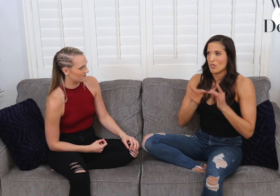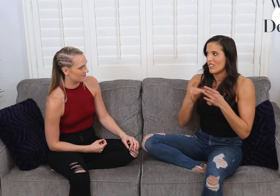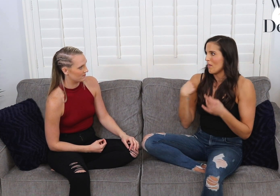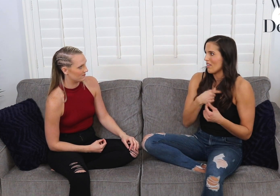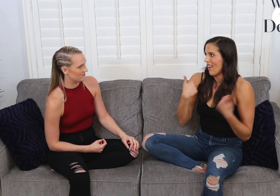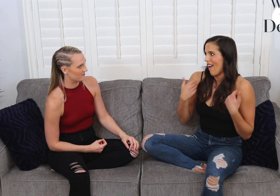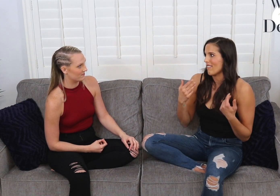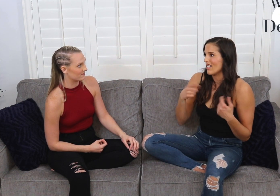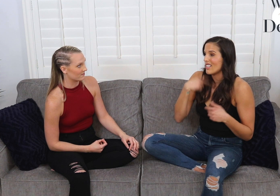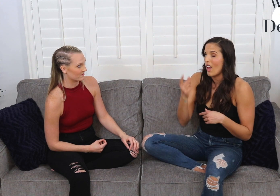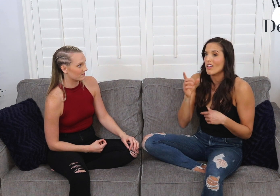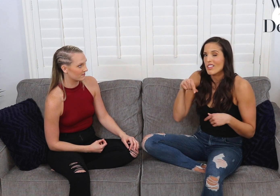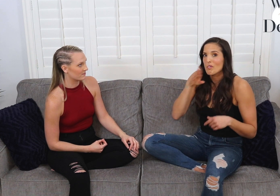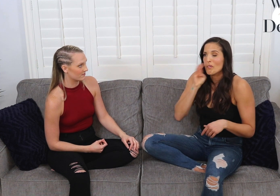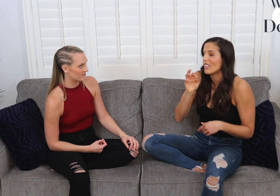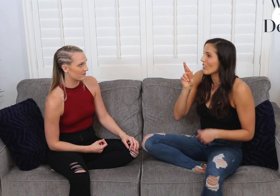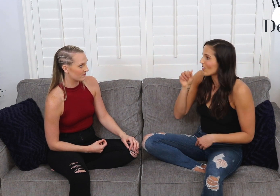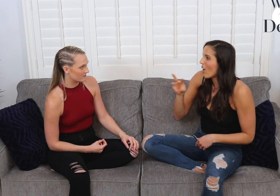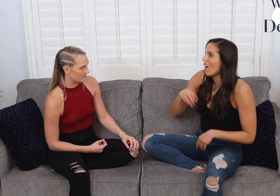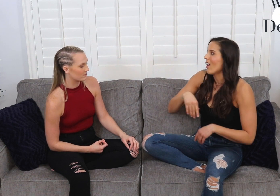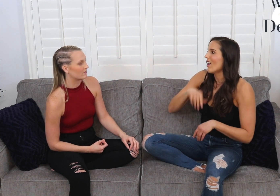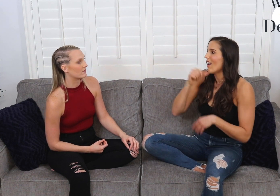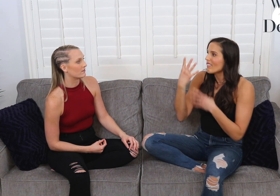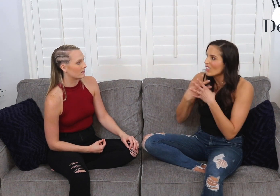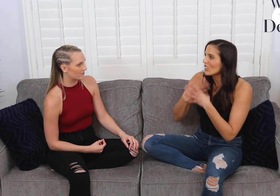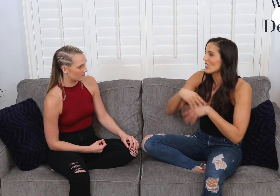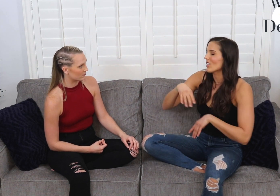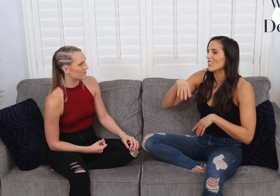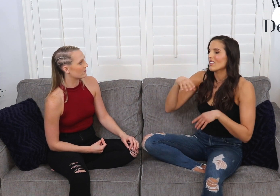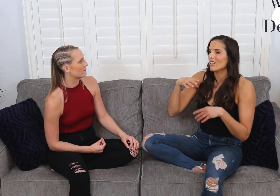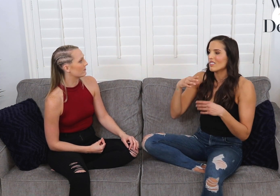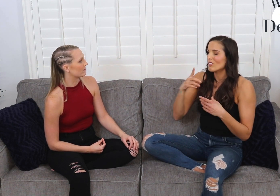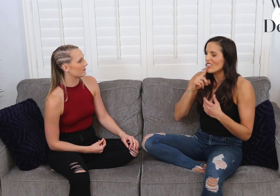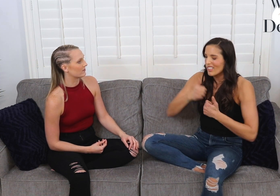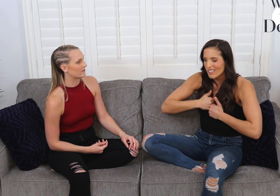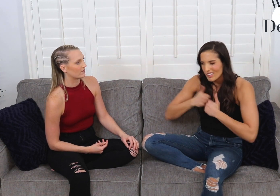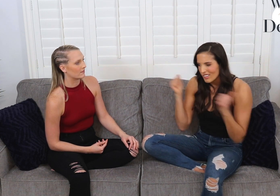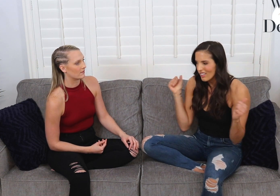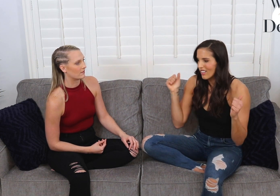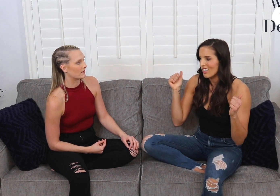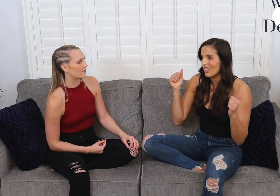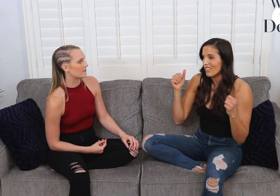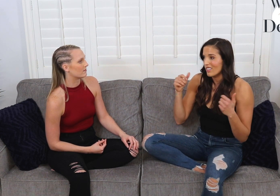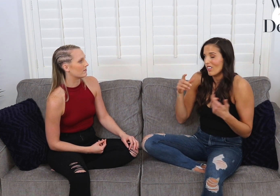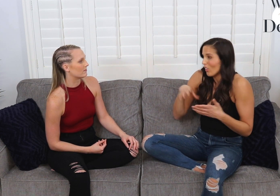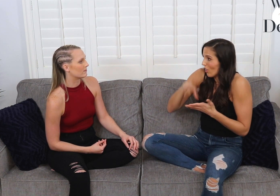And this will be raw, unfiltered, and we will be opening ourselves up